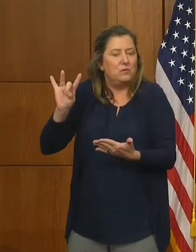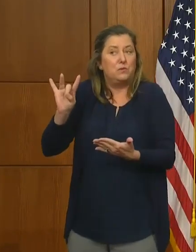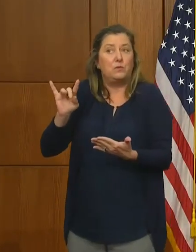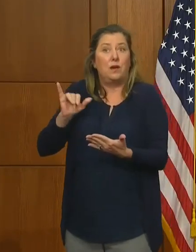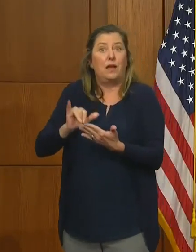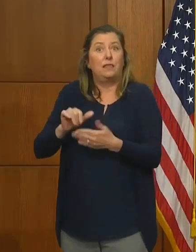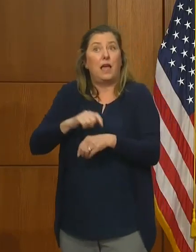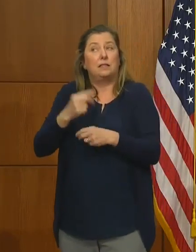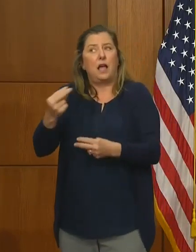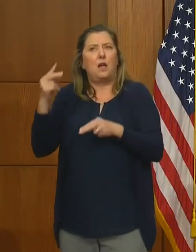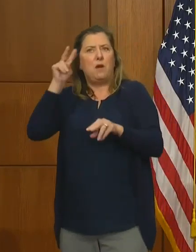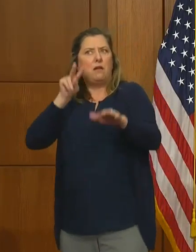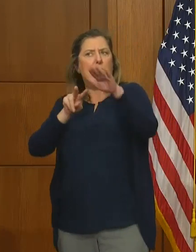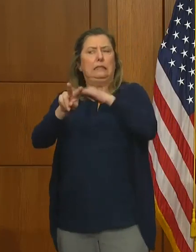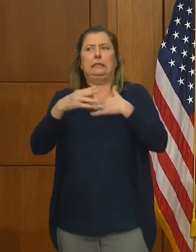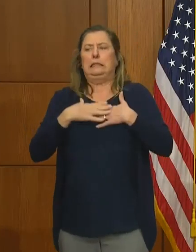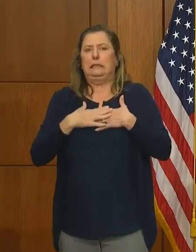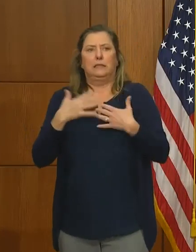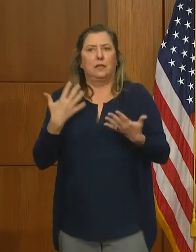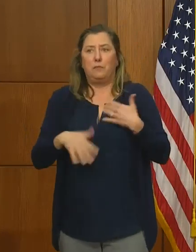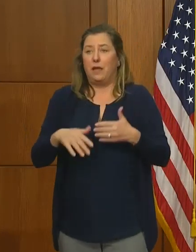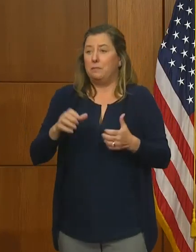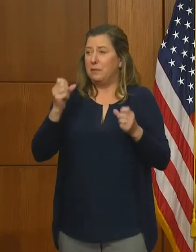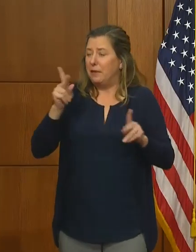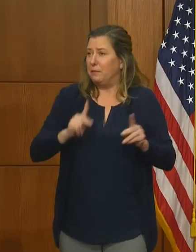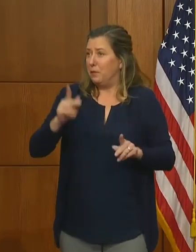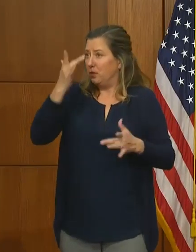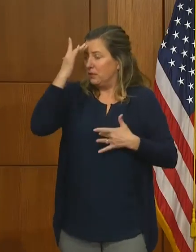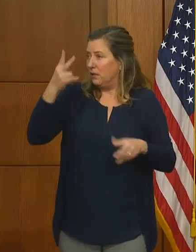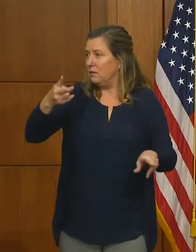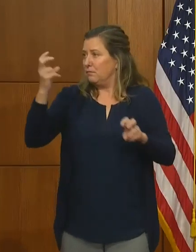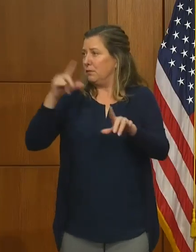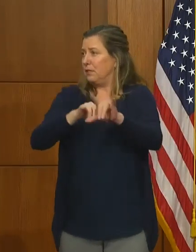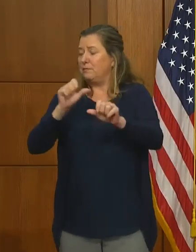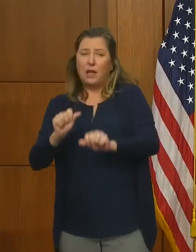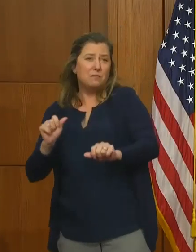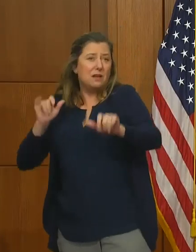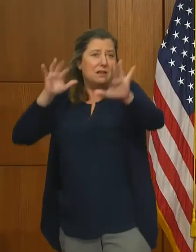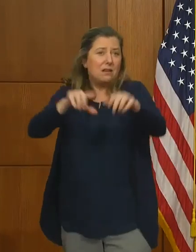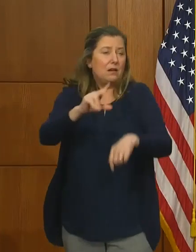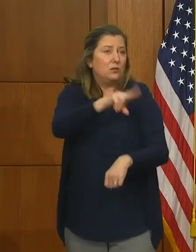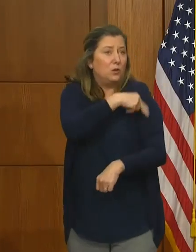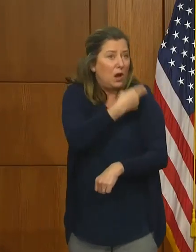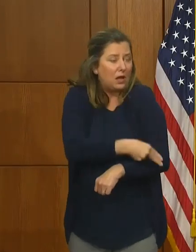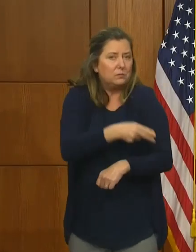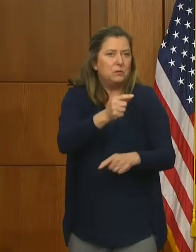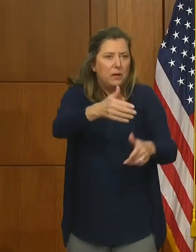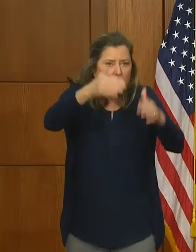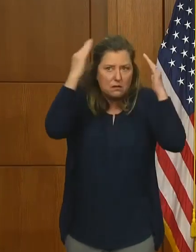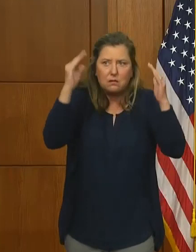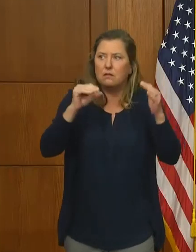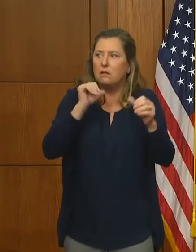EIGHT WEEKS AGO. WE FIGURED A SURGE IN HOSPITALIZATION THAT